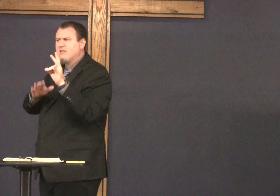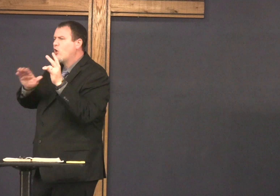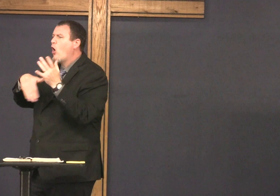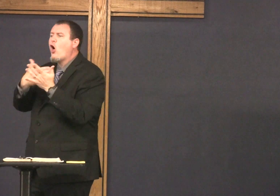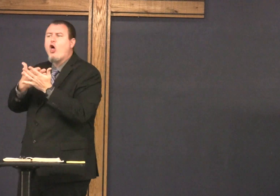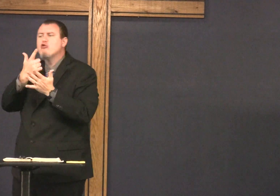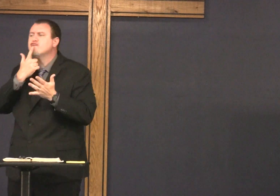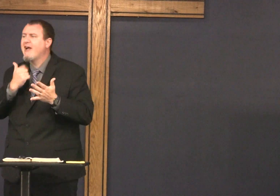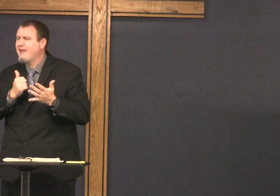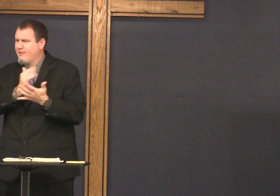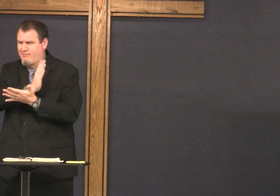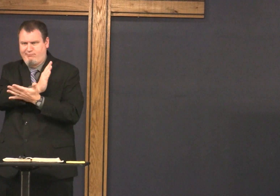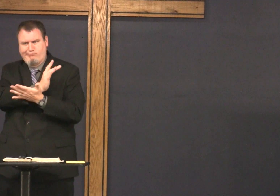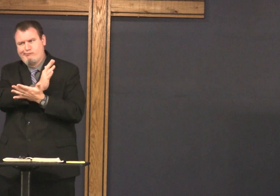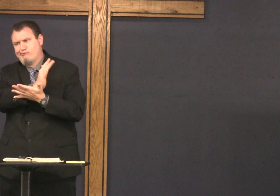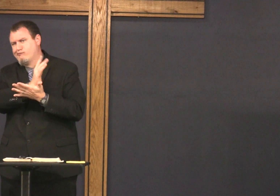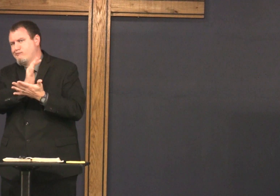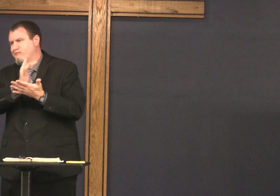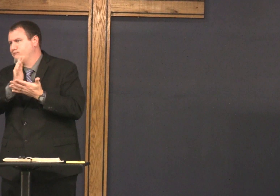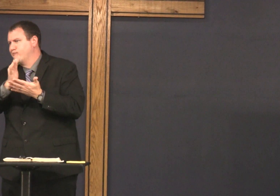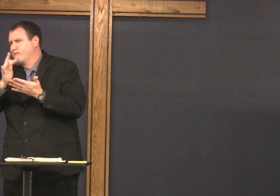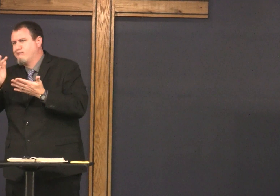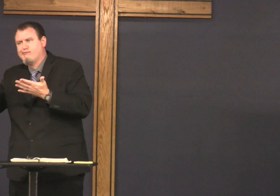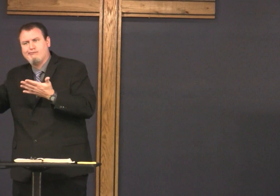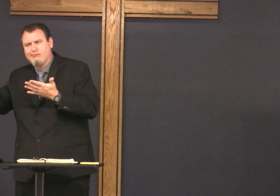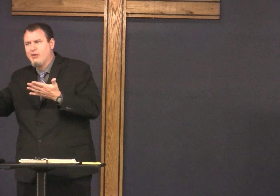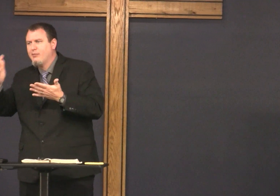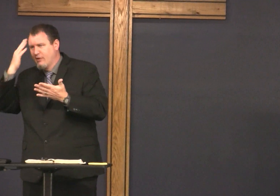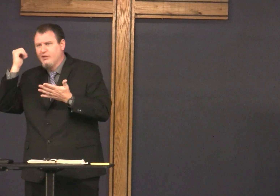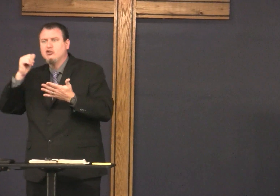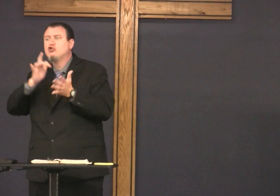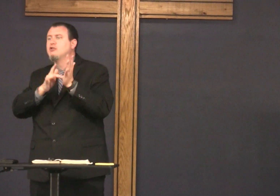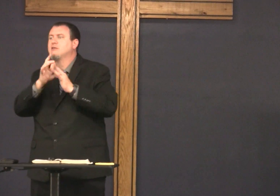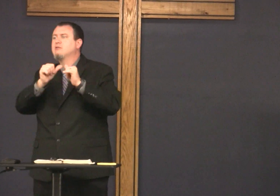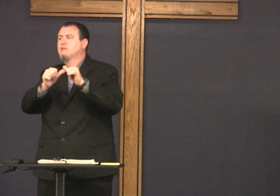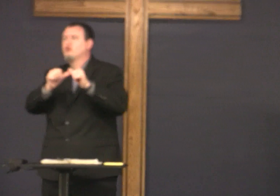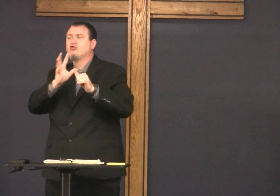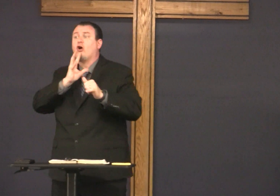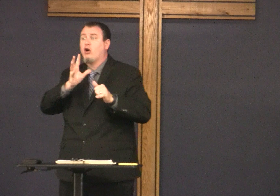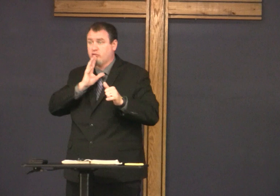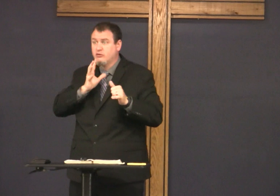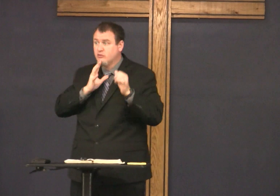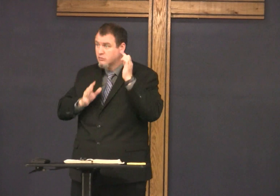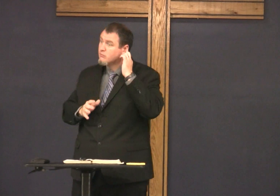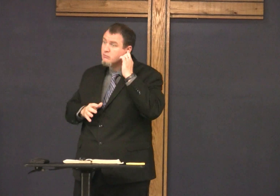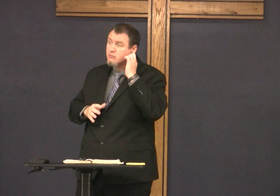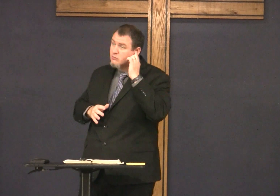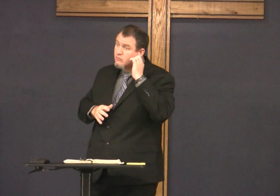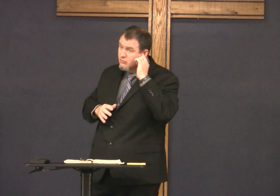chapter 15 16 and 17 it's all in red letters in the Bible so because Jesus is continuing to talk